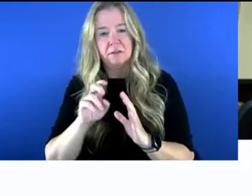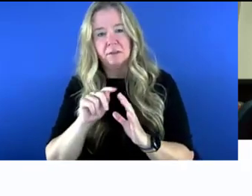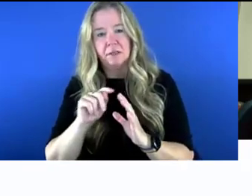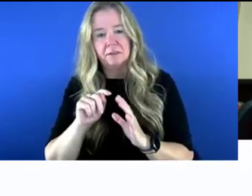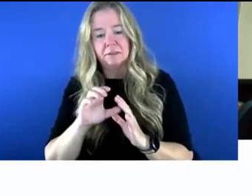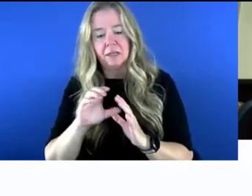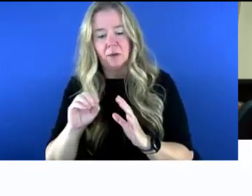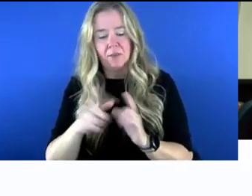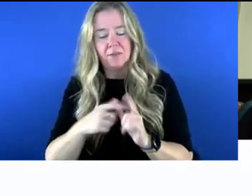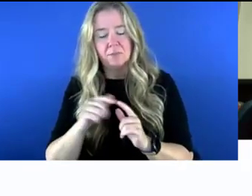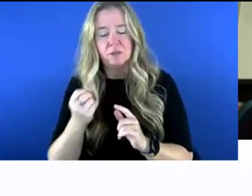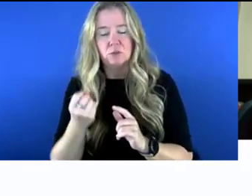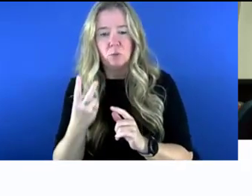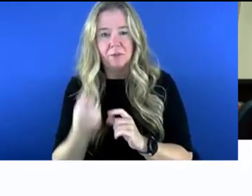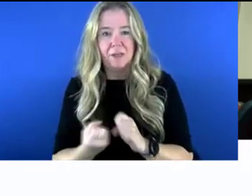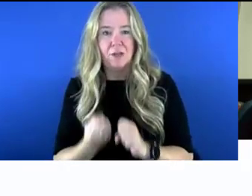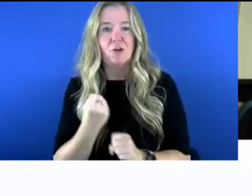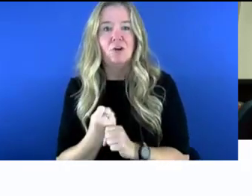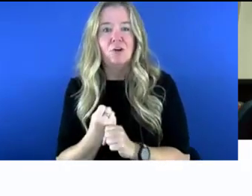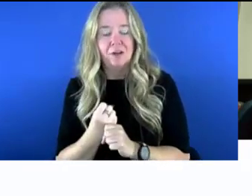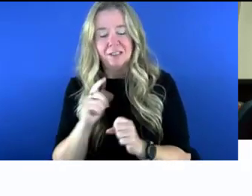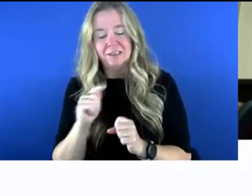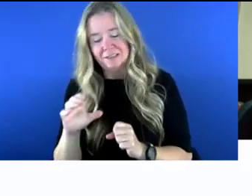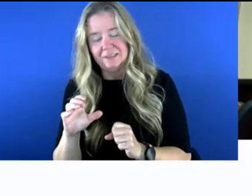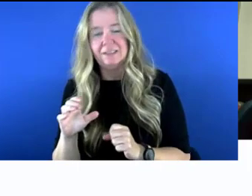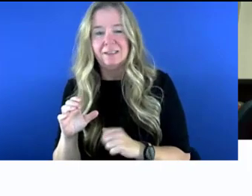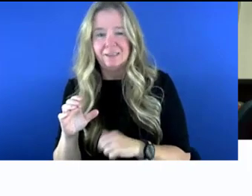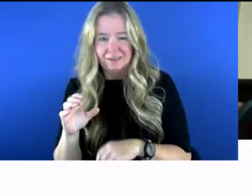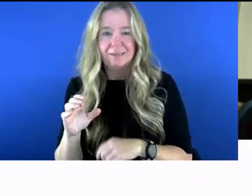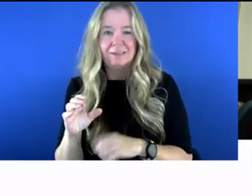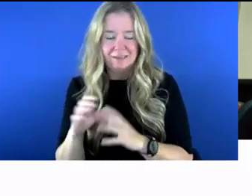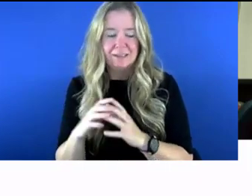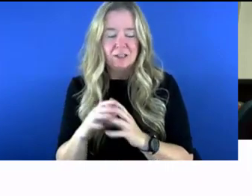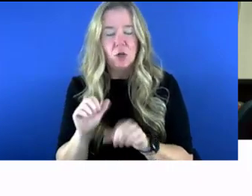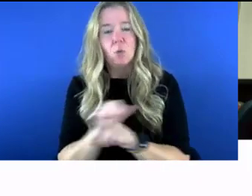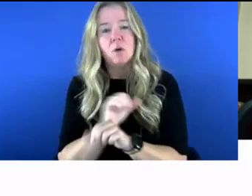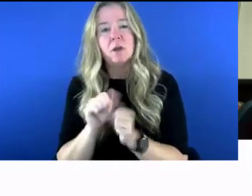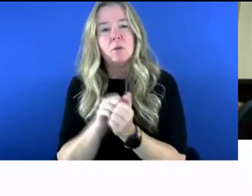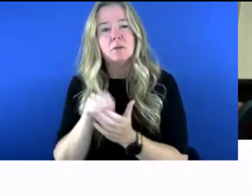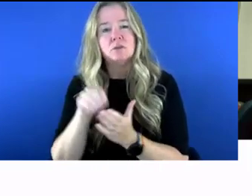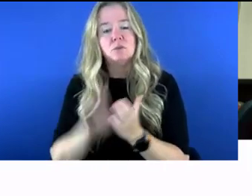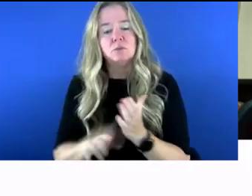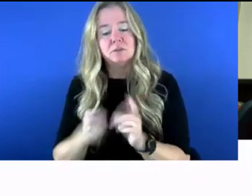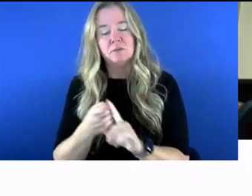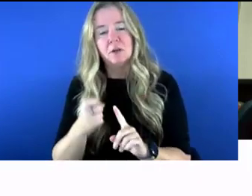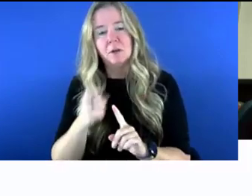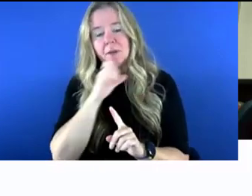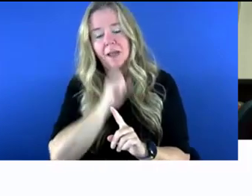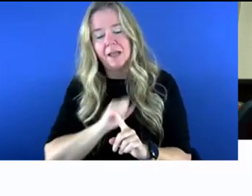This is my 12th year as a teacher consultant working with students anywhere from three years of age